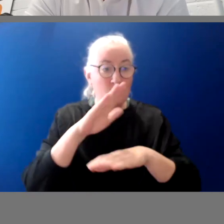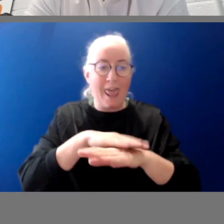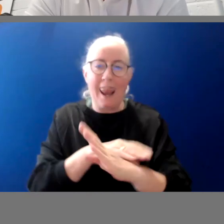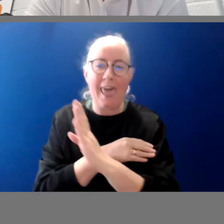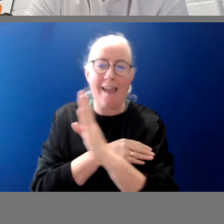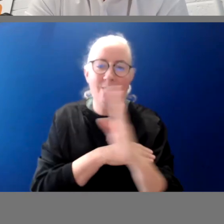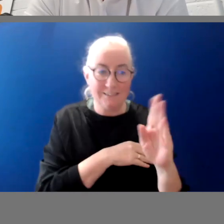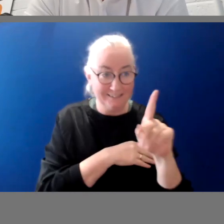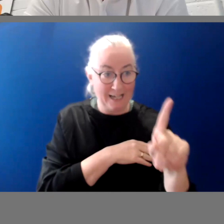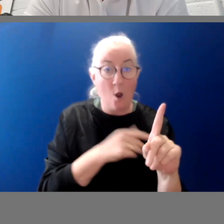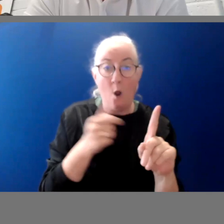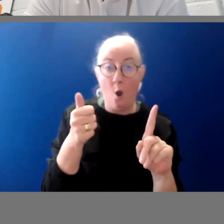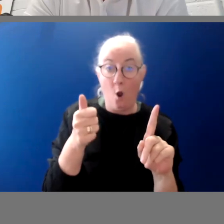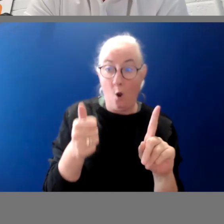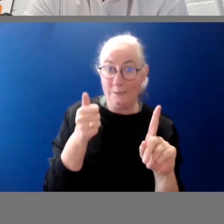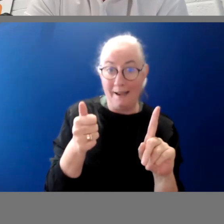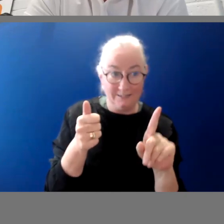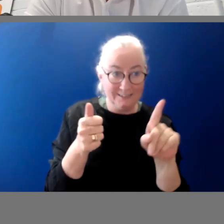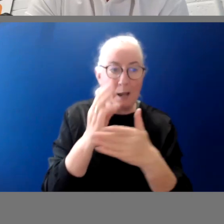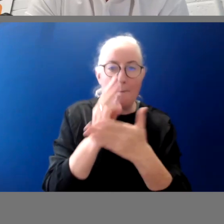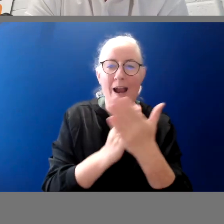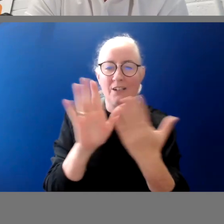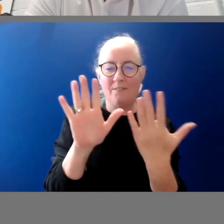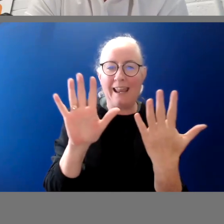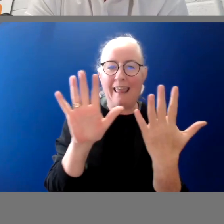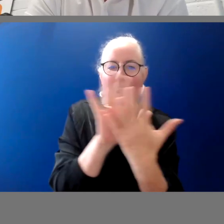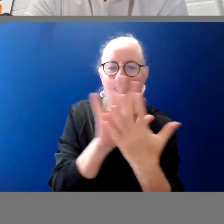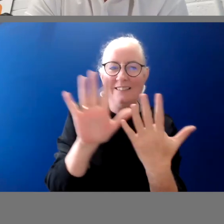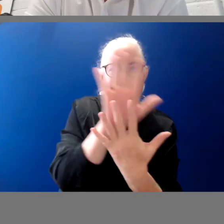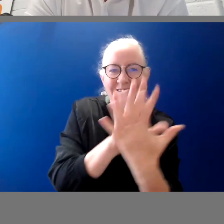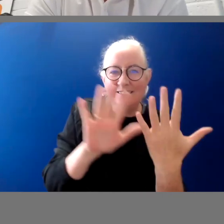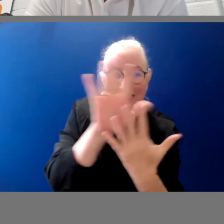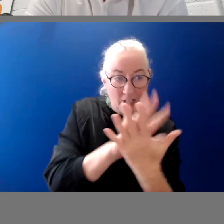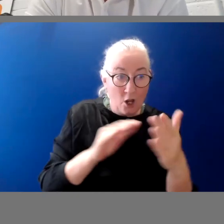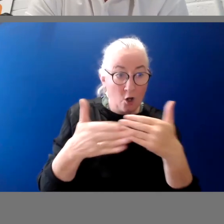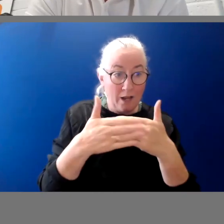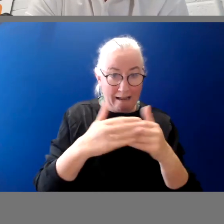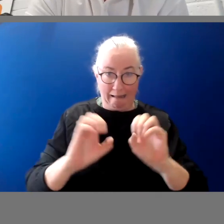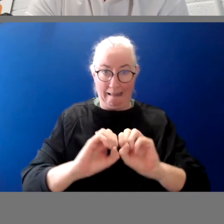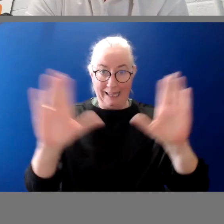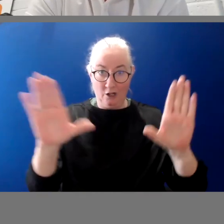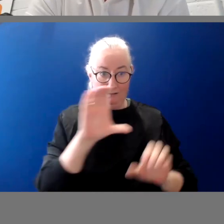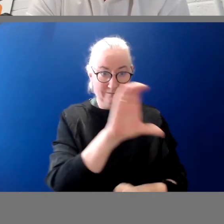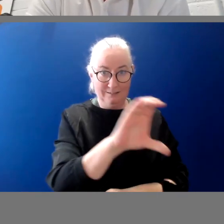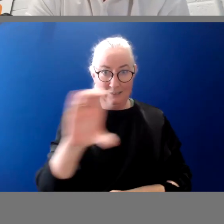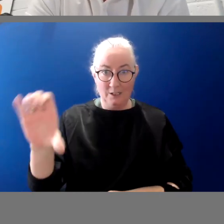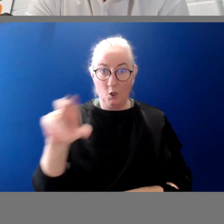automated door part of a glaze façade and the door itself is clearly defined by I suppose some the